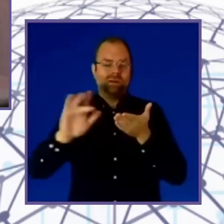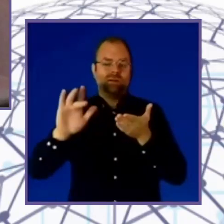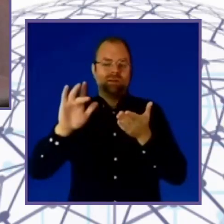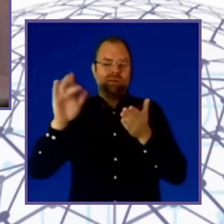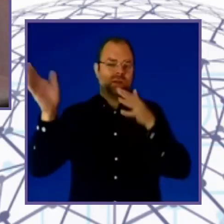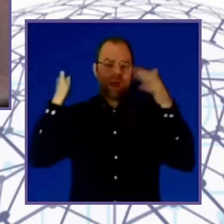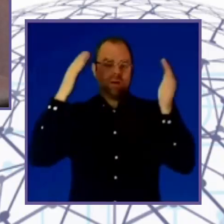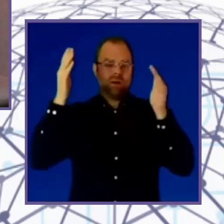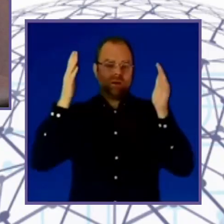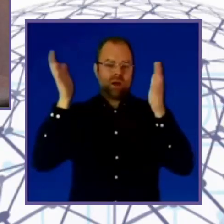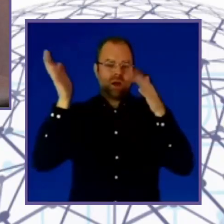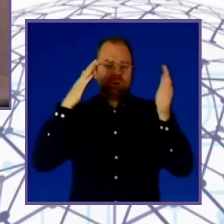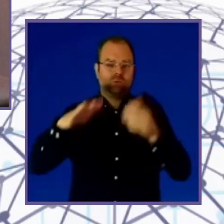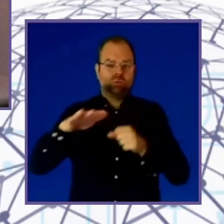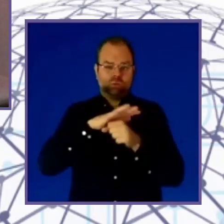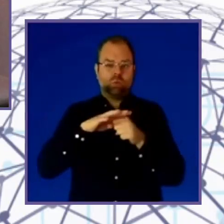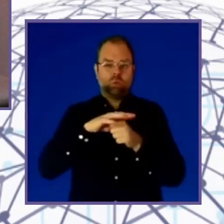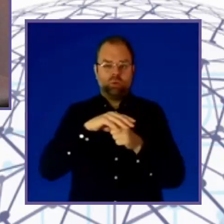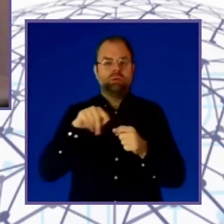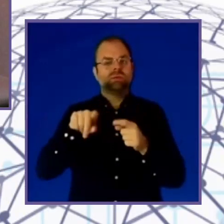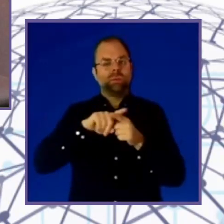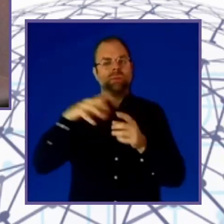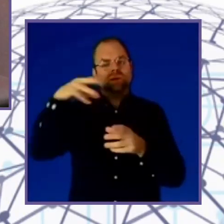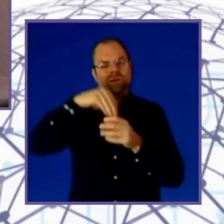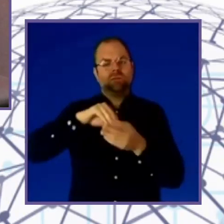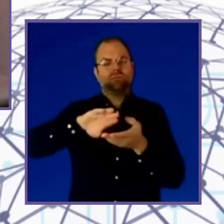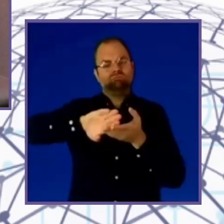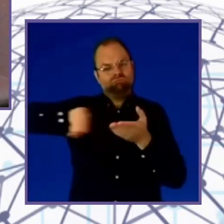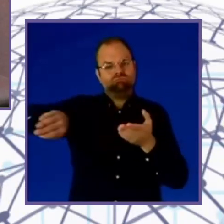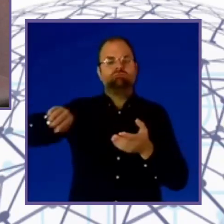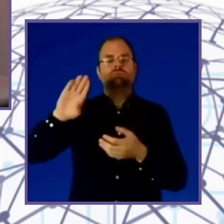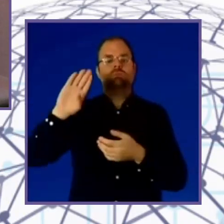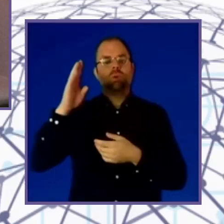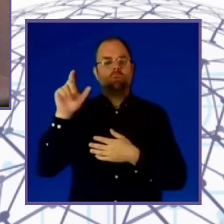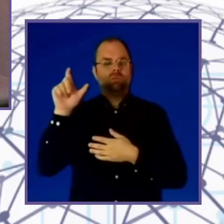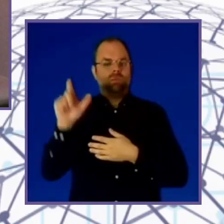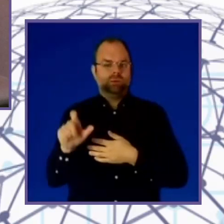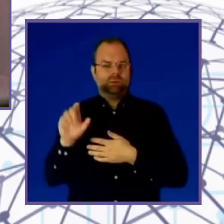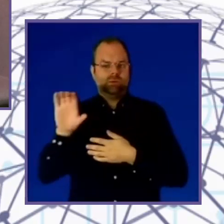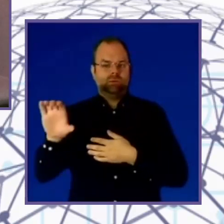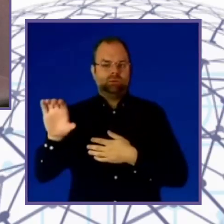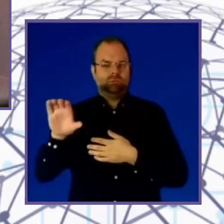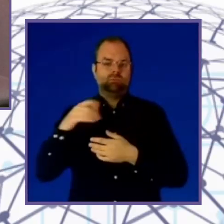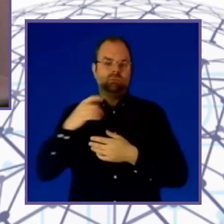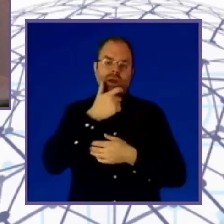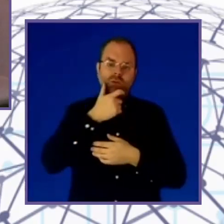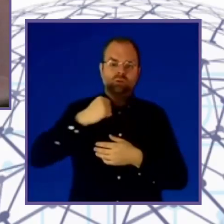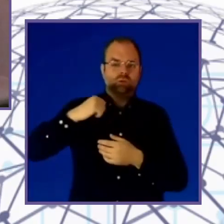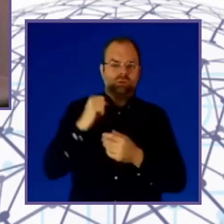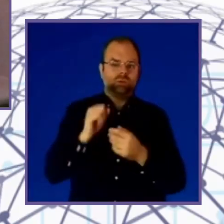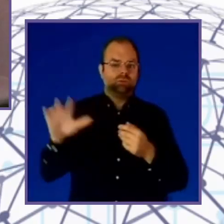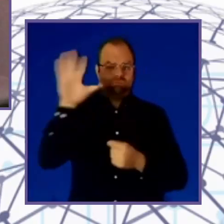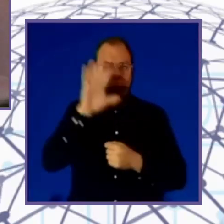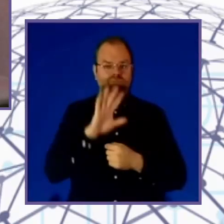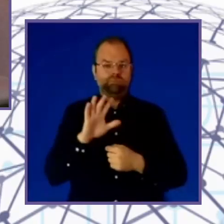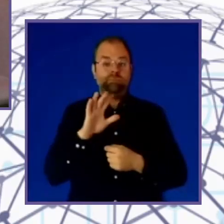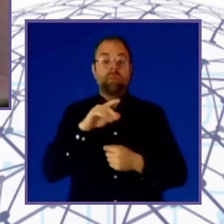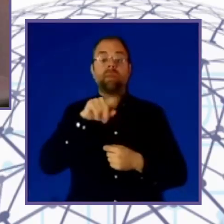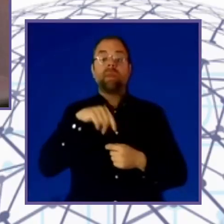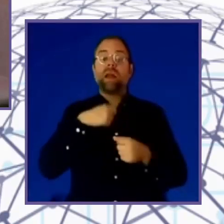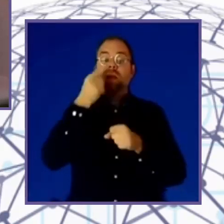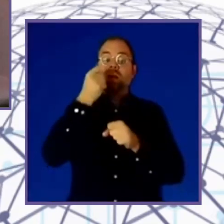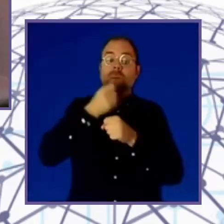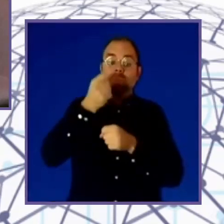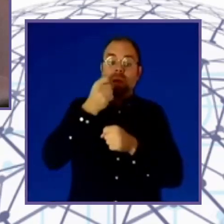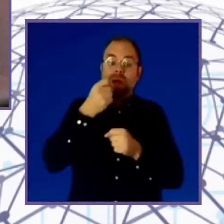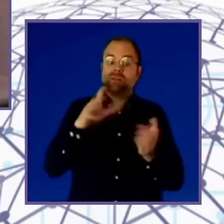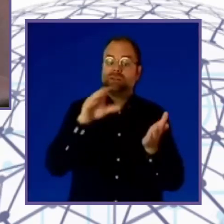disabled people's blue badge holders are exempt and that we create national policy. I wanted to